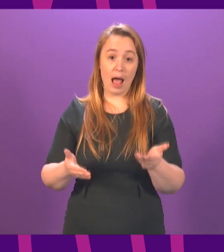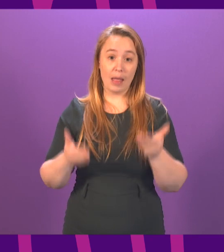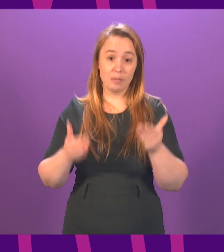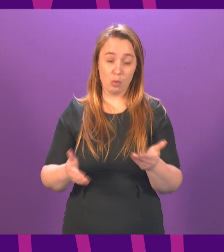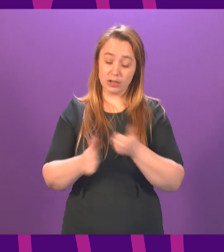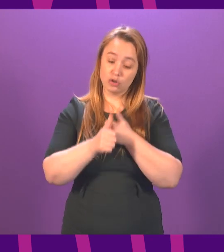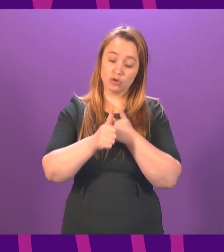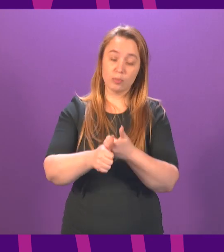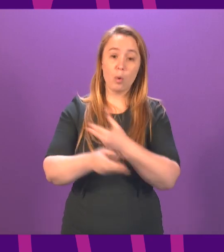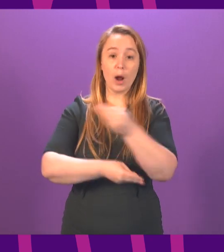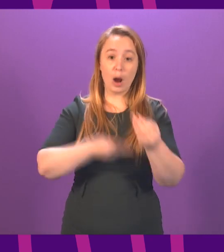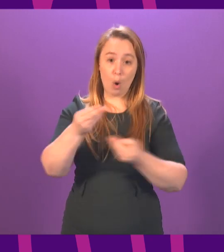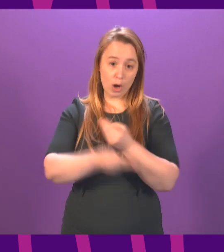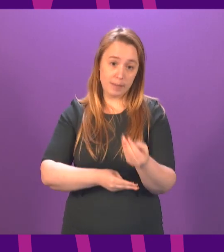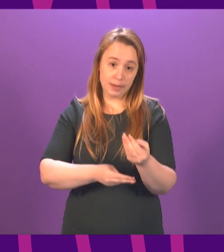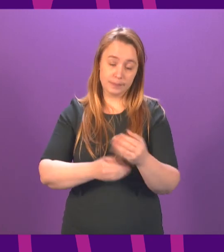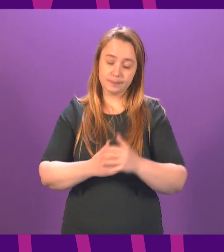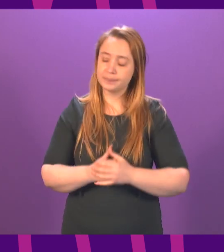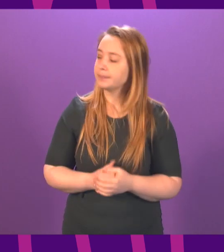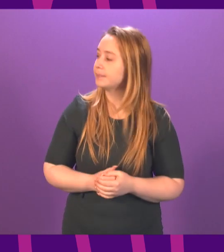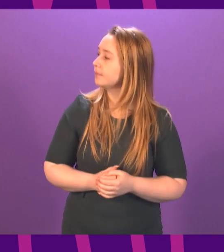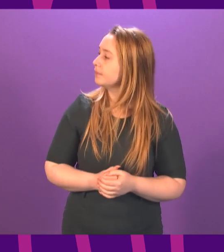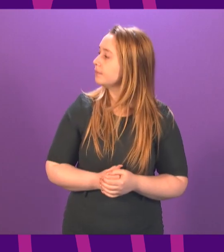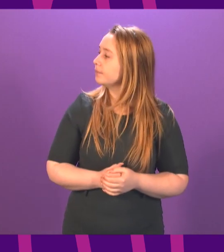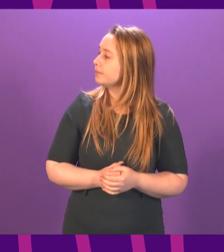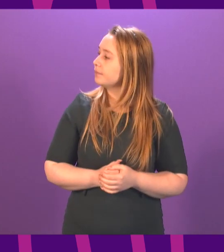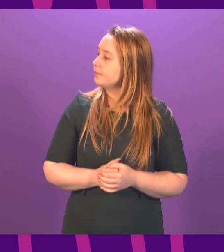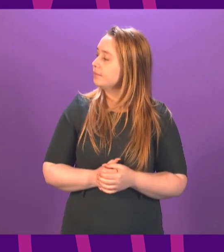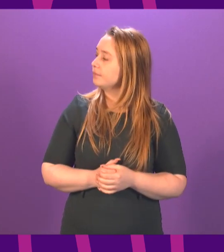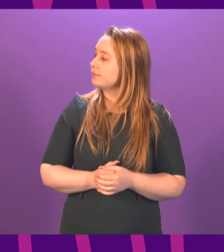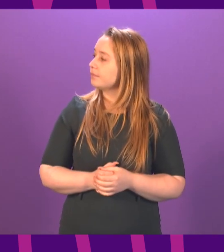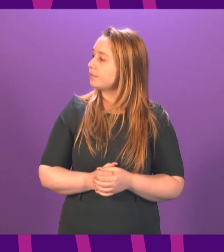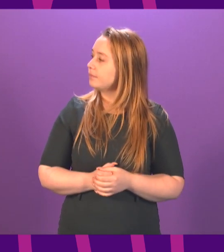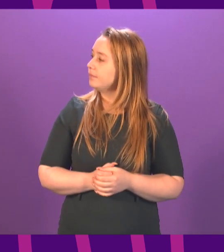The First Minister (Nicola Sturgeon): There are on-going discussions with the Scottish